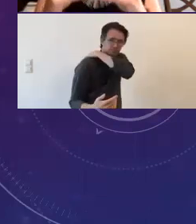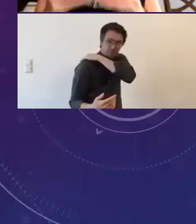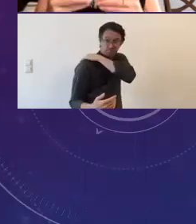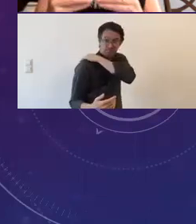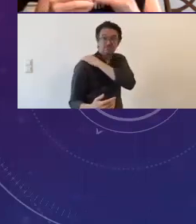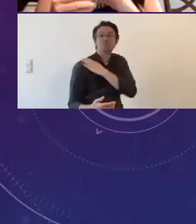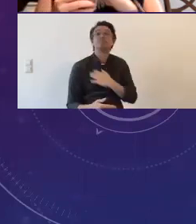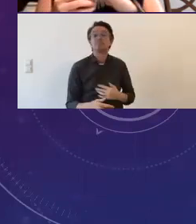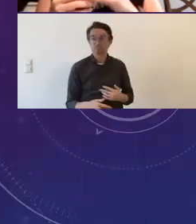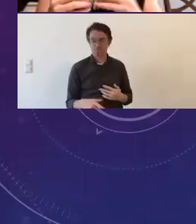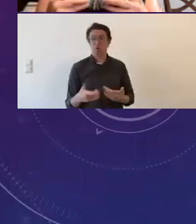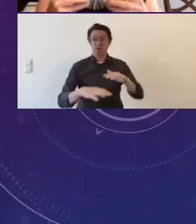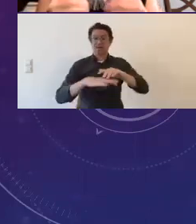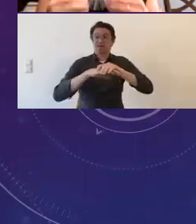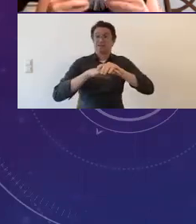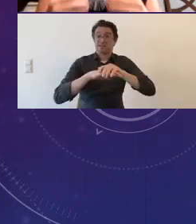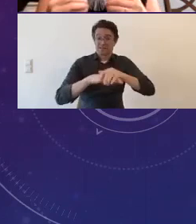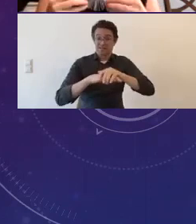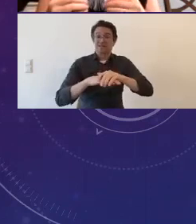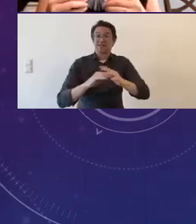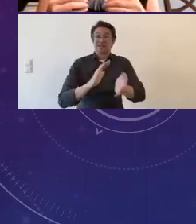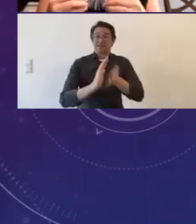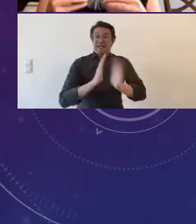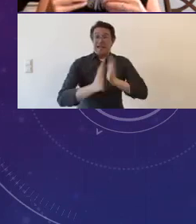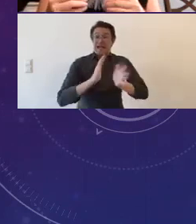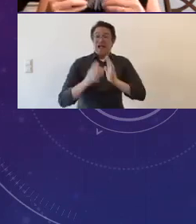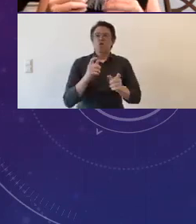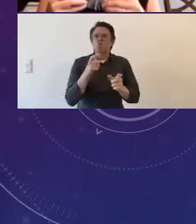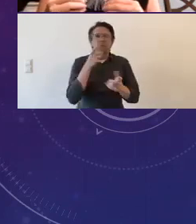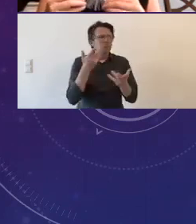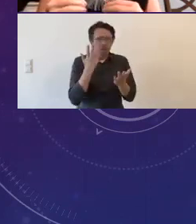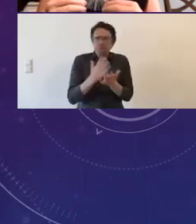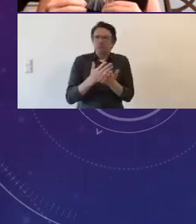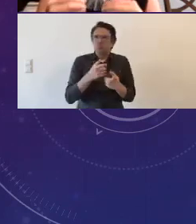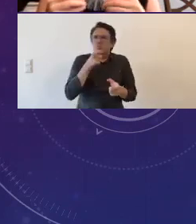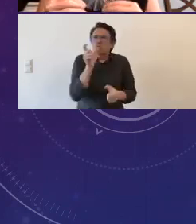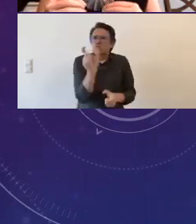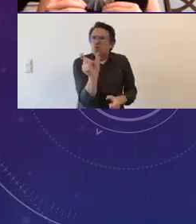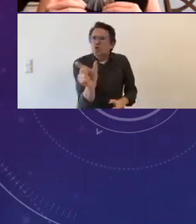front of me is interpreting to me what the gentleman to my left is staying